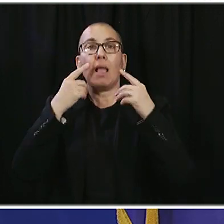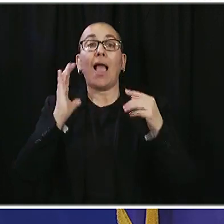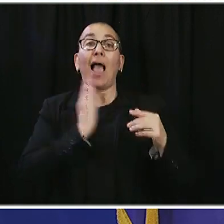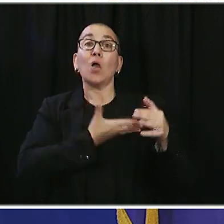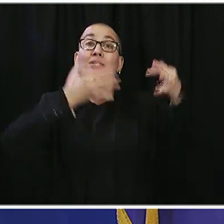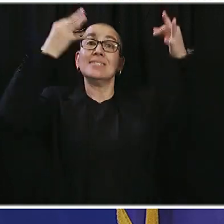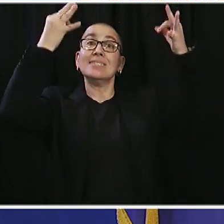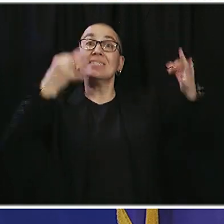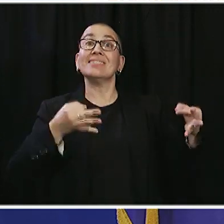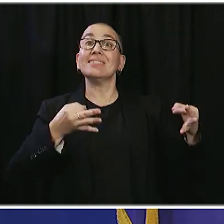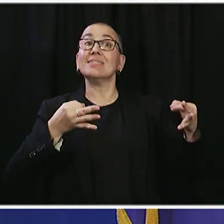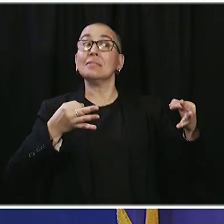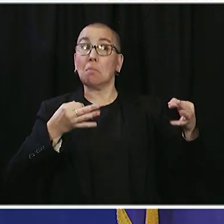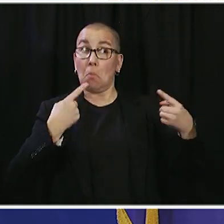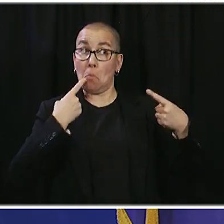TAKEN OVER THE LAST -- THE LAST PERIODS OF TIME.